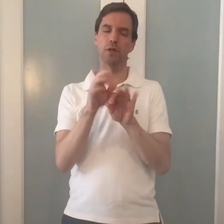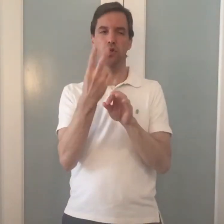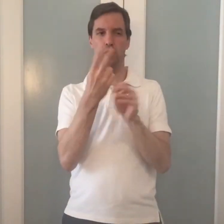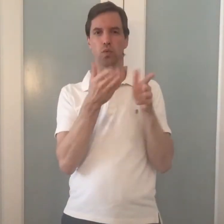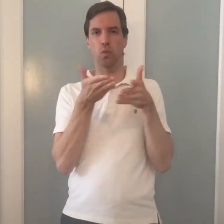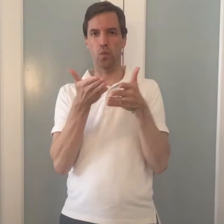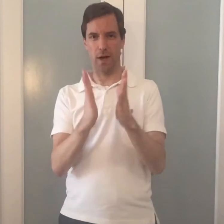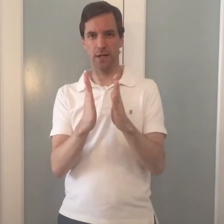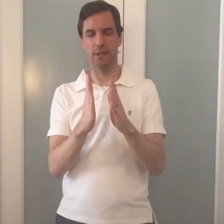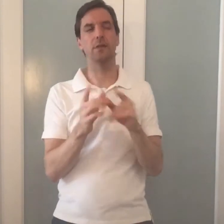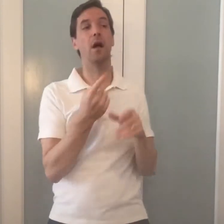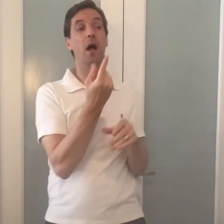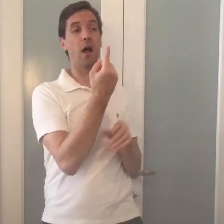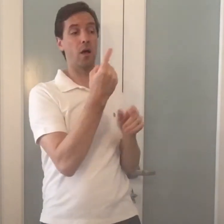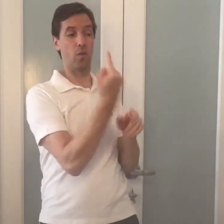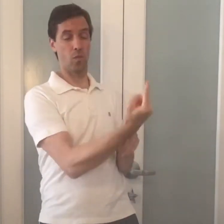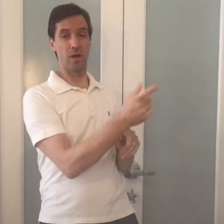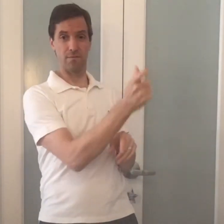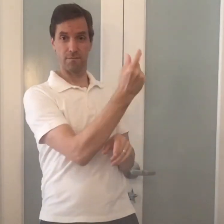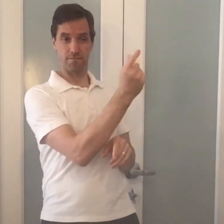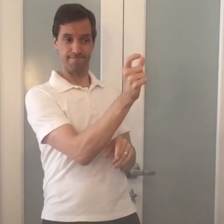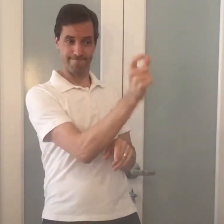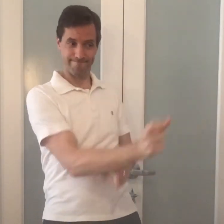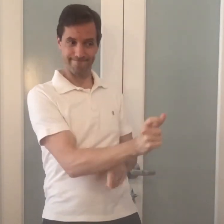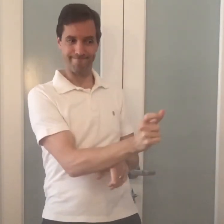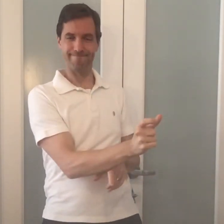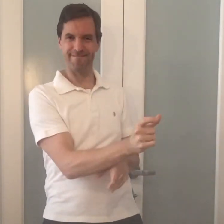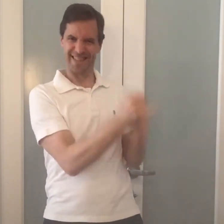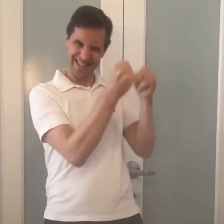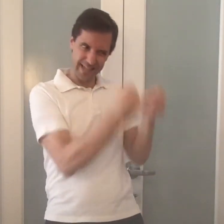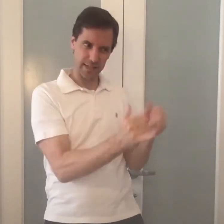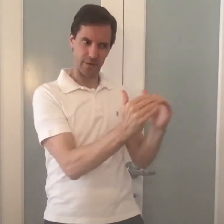is that this is really important in two ways: (1) at the level of a single individual,